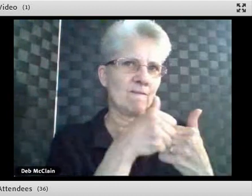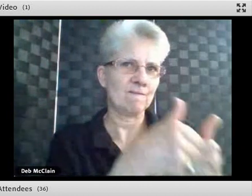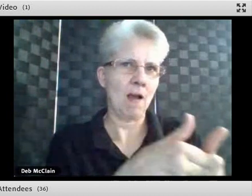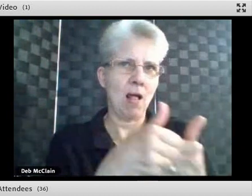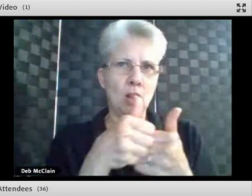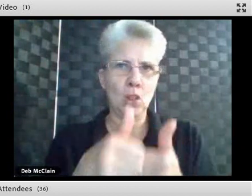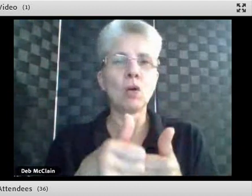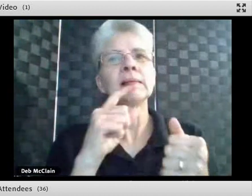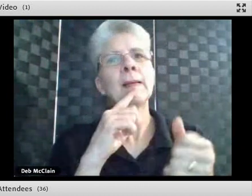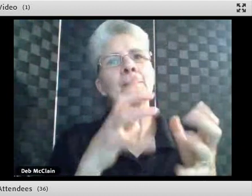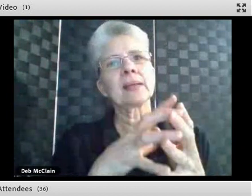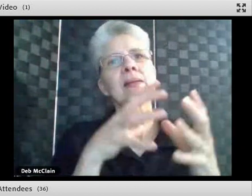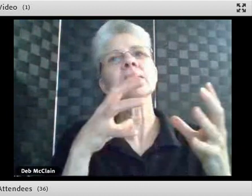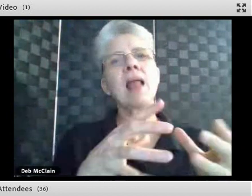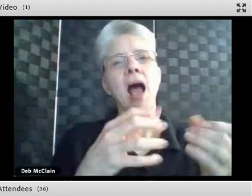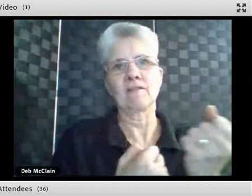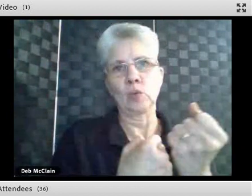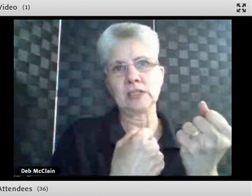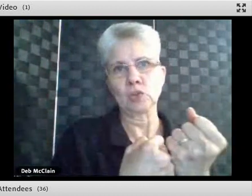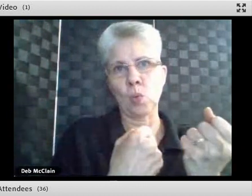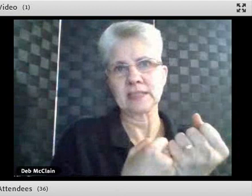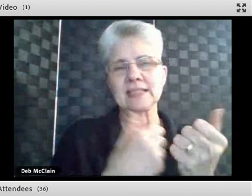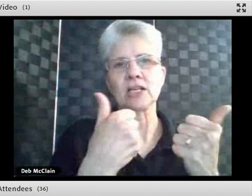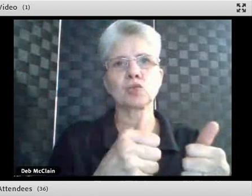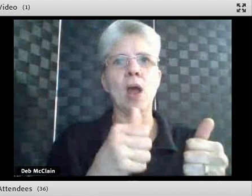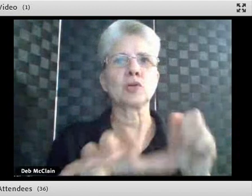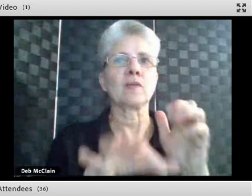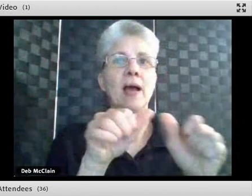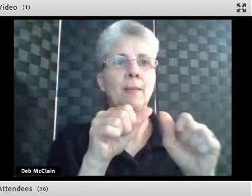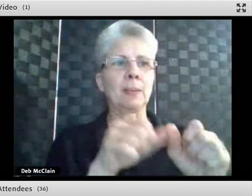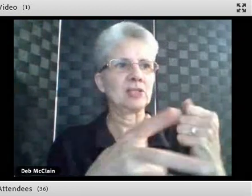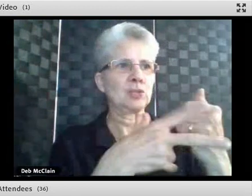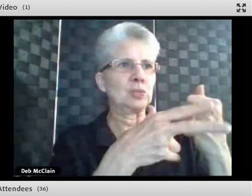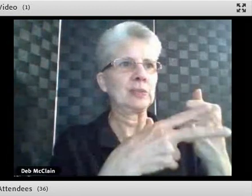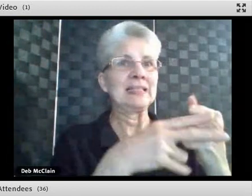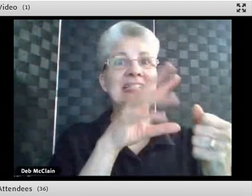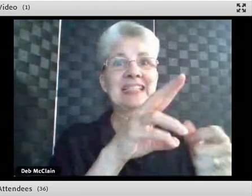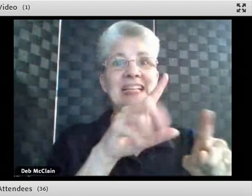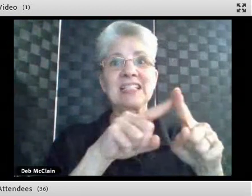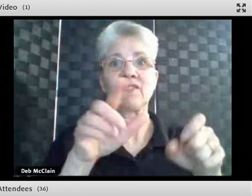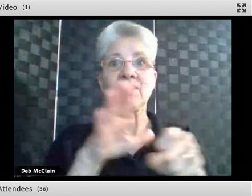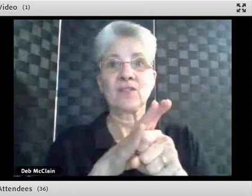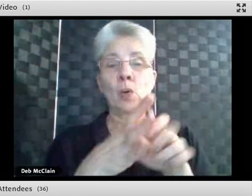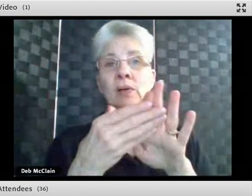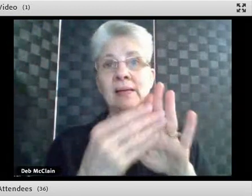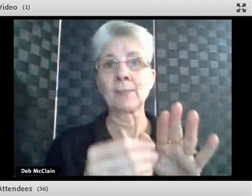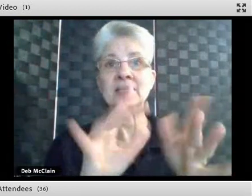which can be a lot of resources and trying to find a place to put six different full copies of your digital objects